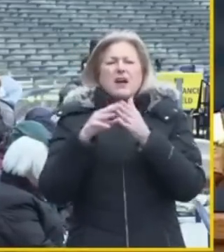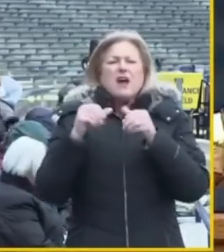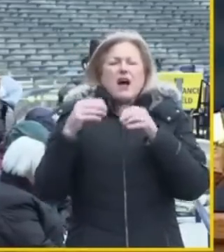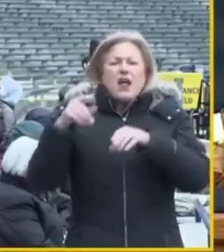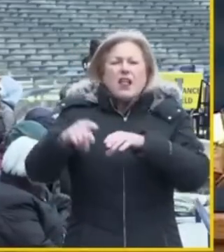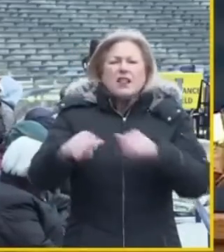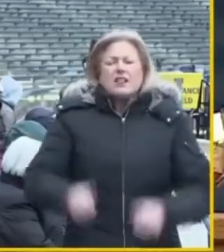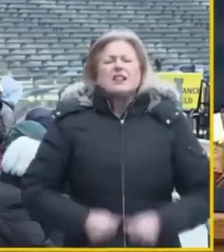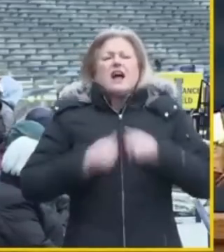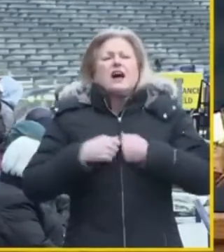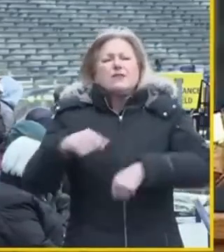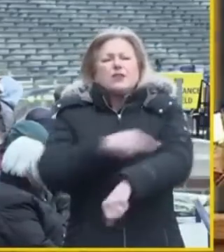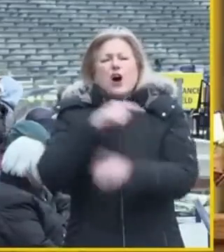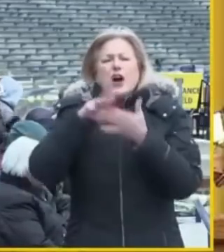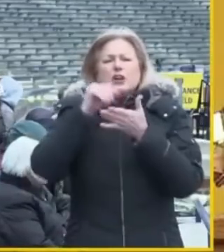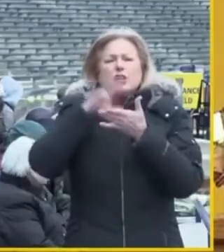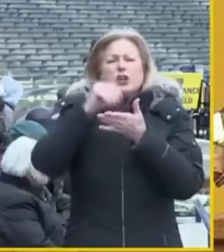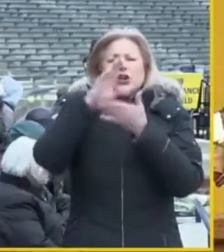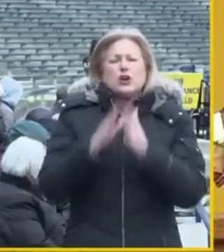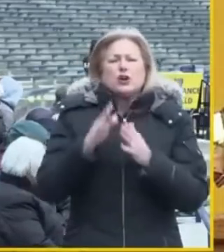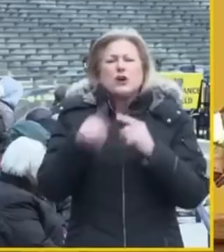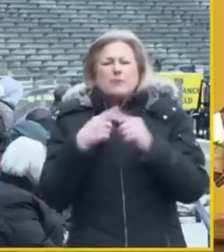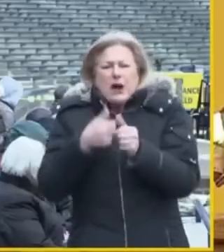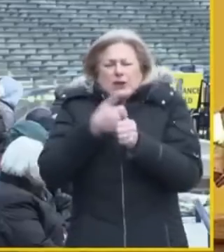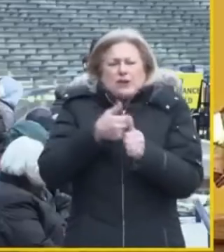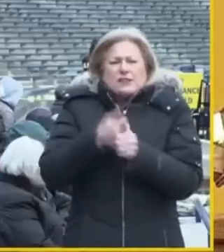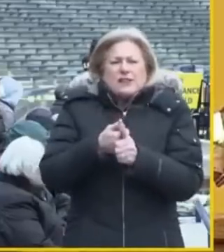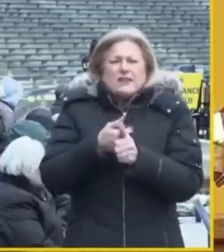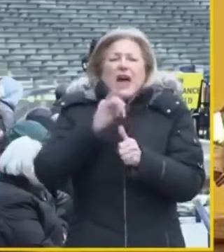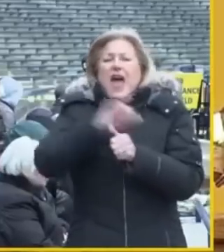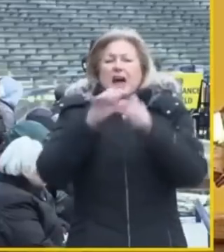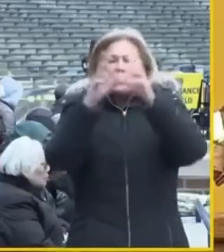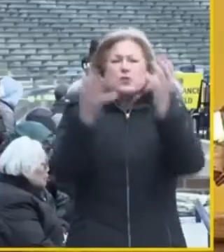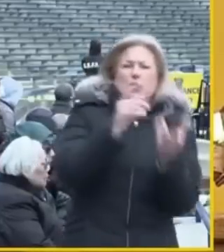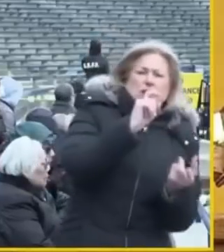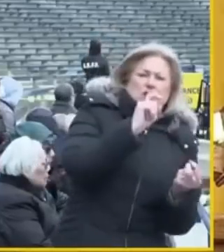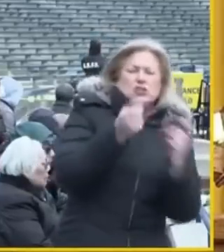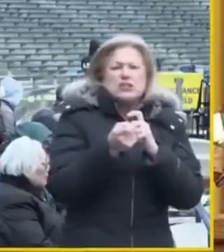because as this world shifts and it will, so will you,